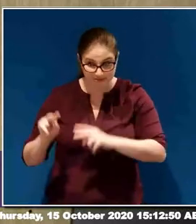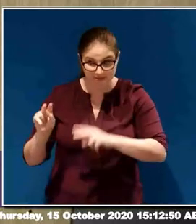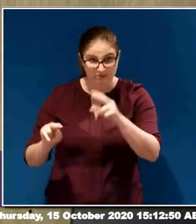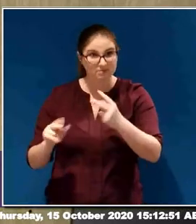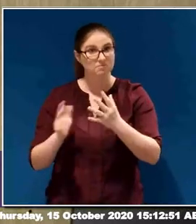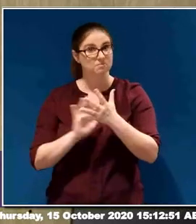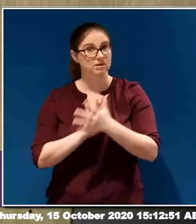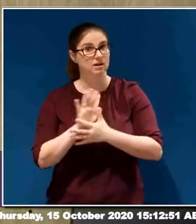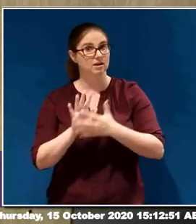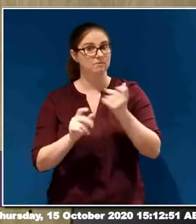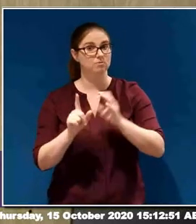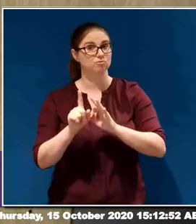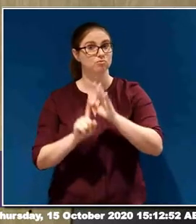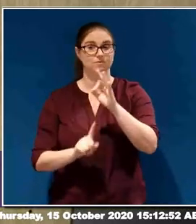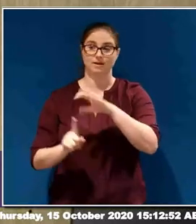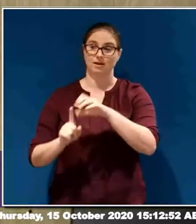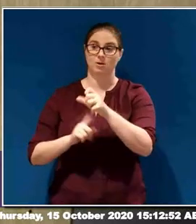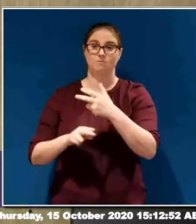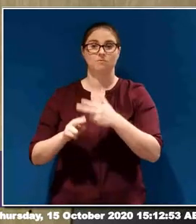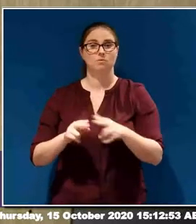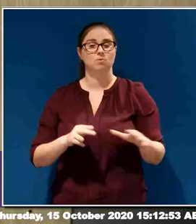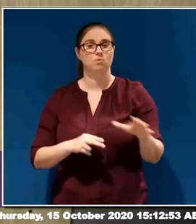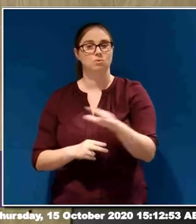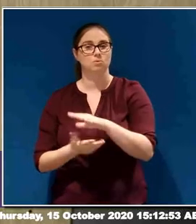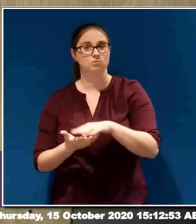language and attentional difficulties.